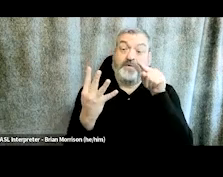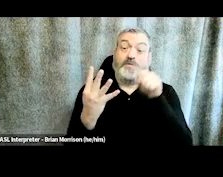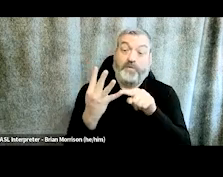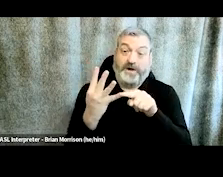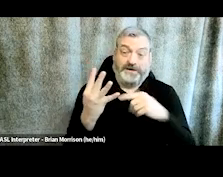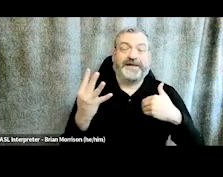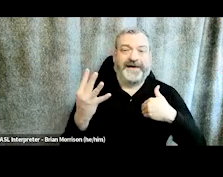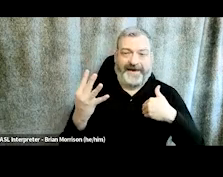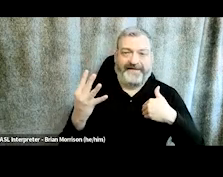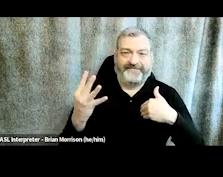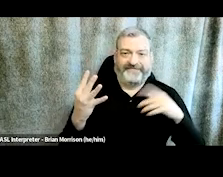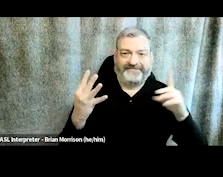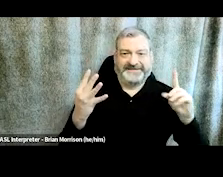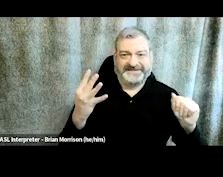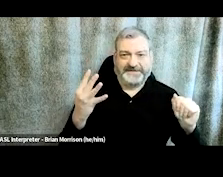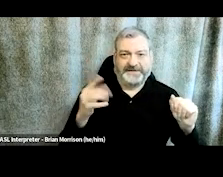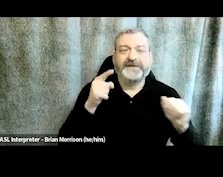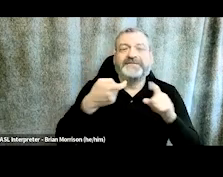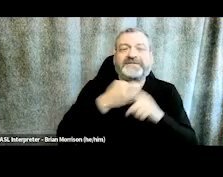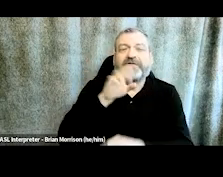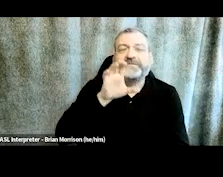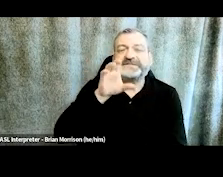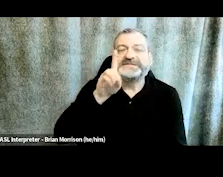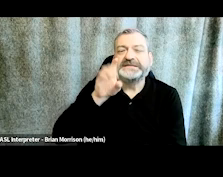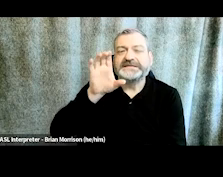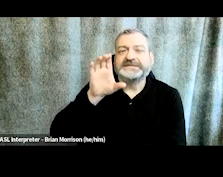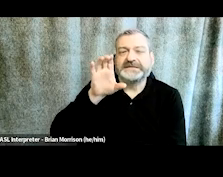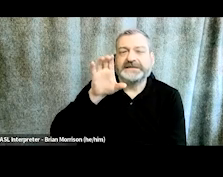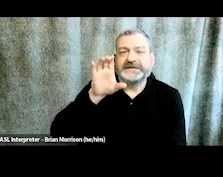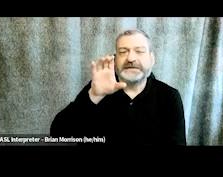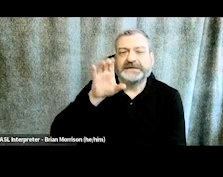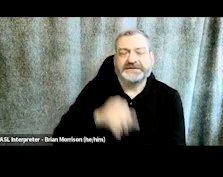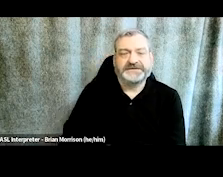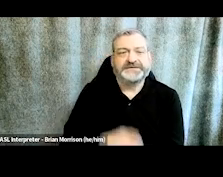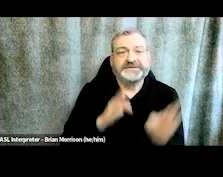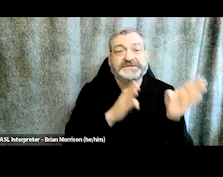This comes from the CDC. The second statistics are that in an eight